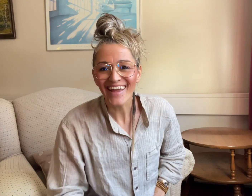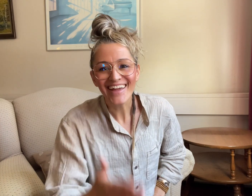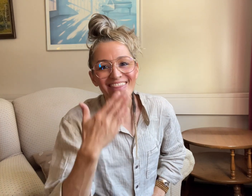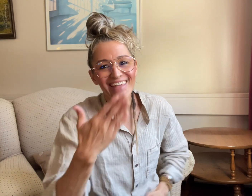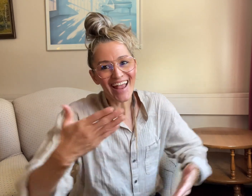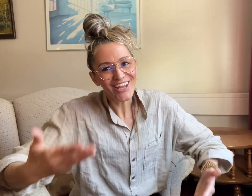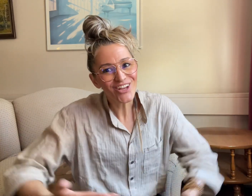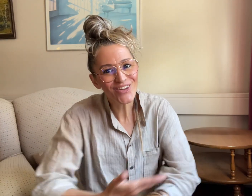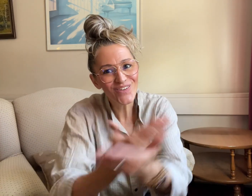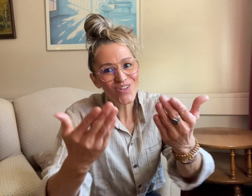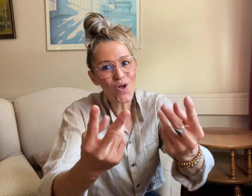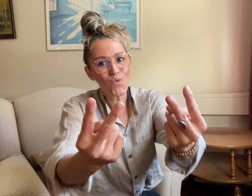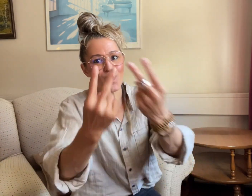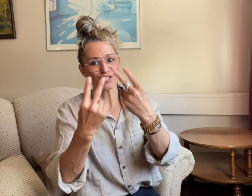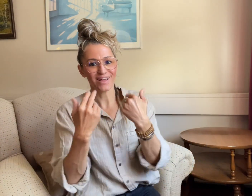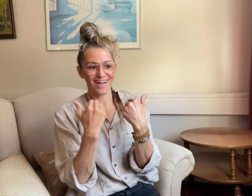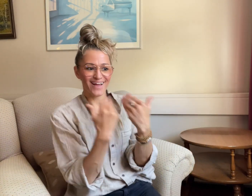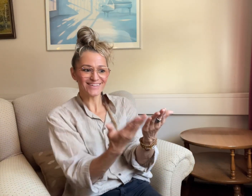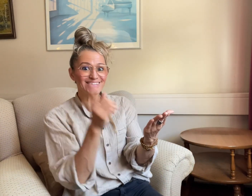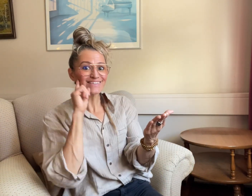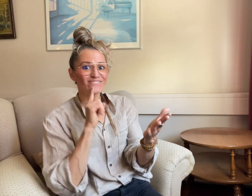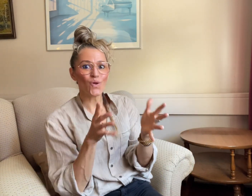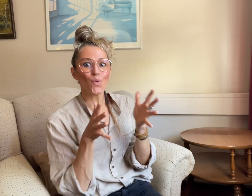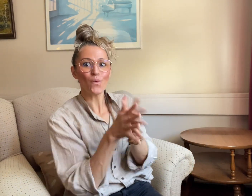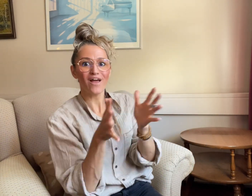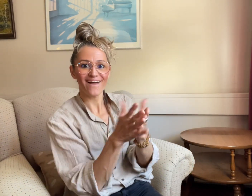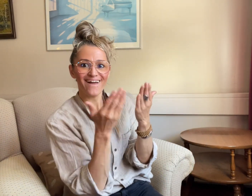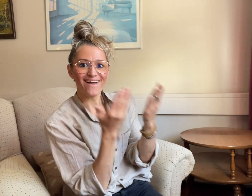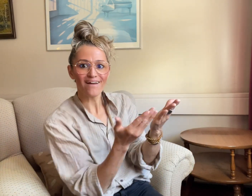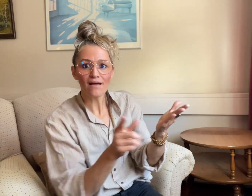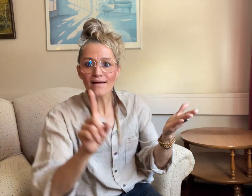Thank you for watching DeafWire!